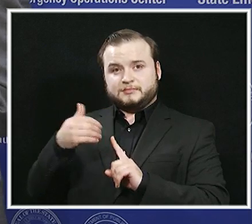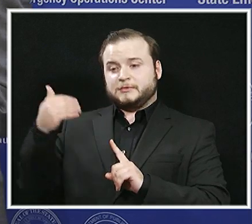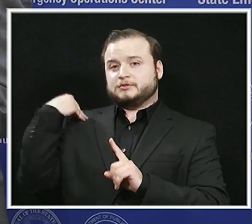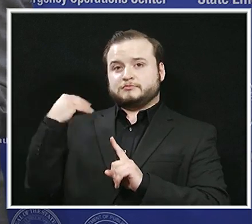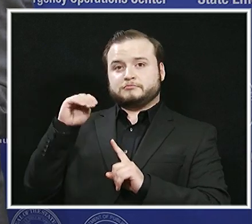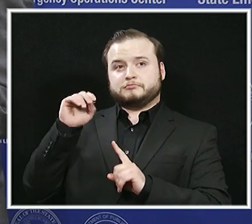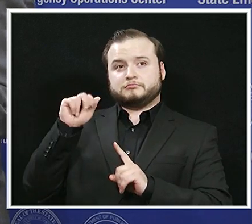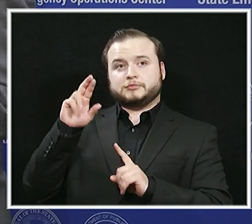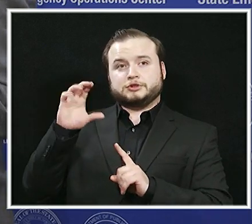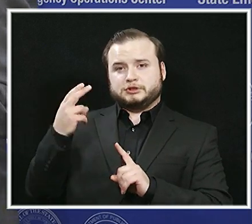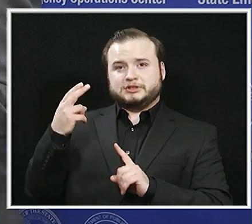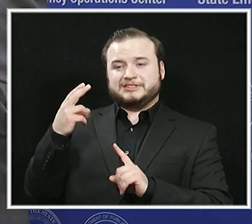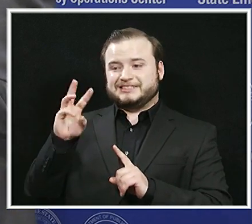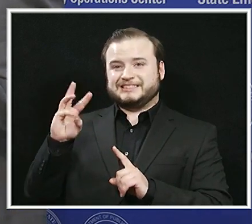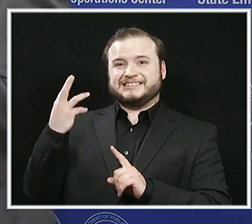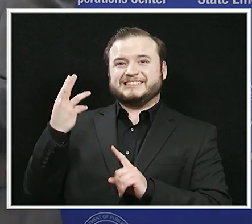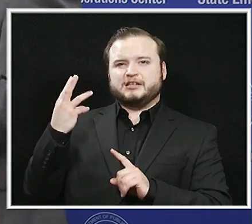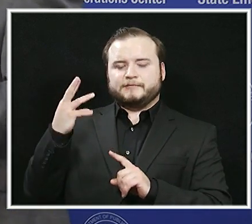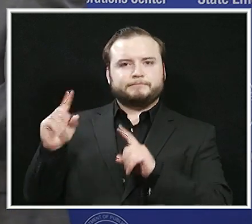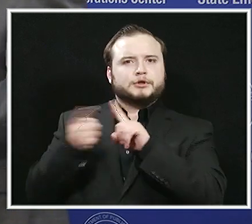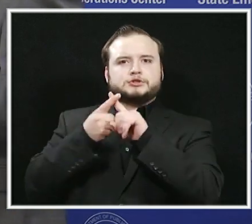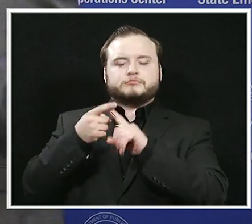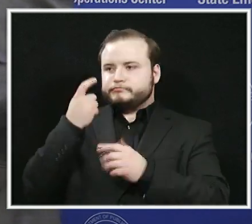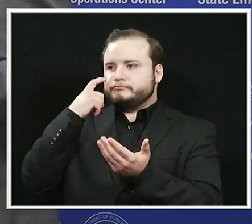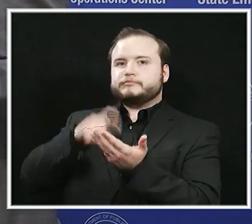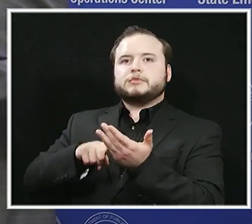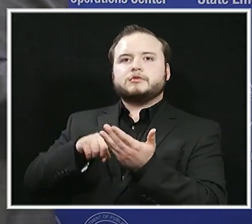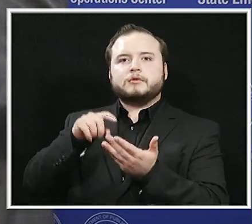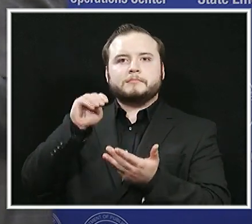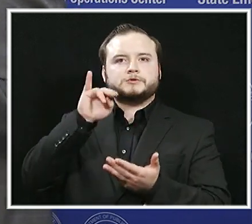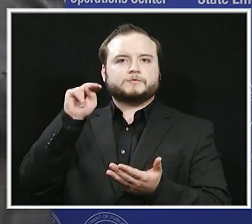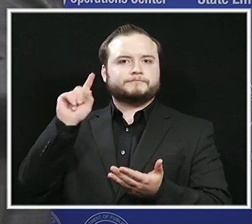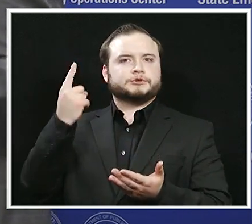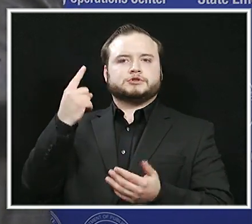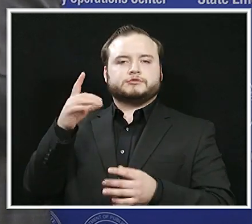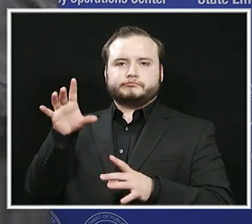Minnesotans know, and I'll show you a timeline, it seems nearly impossible that it was March 6th when